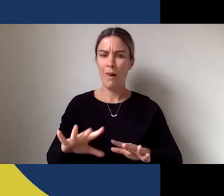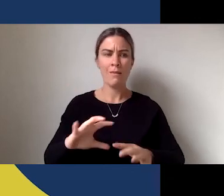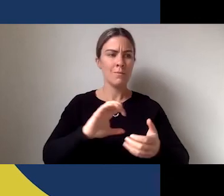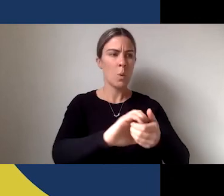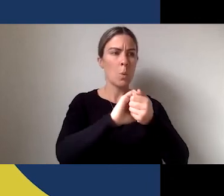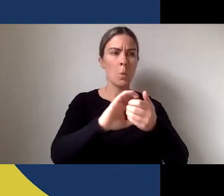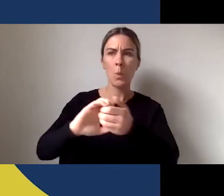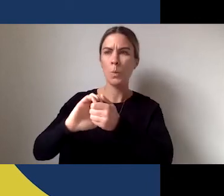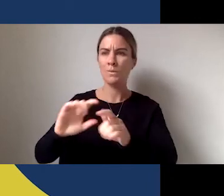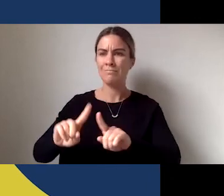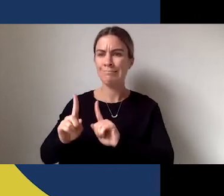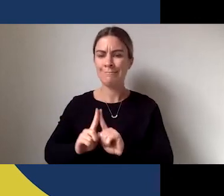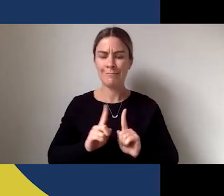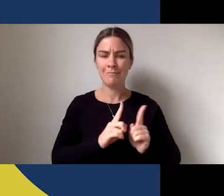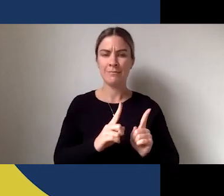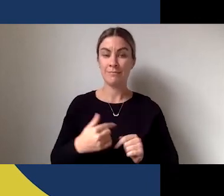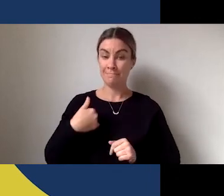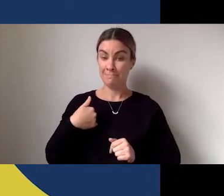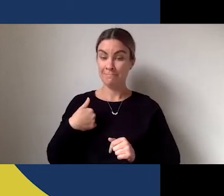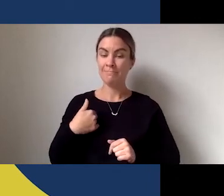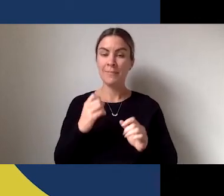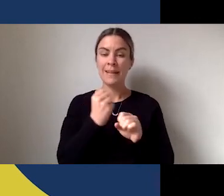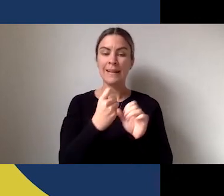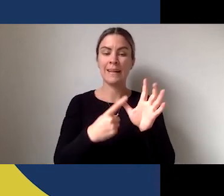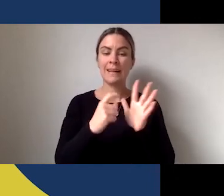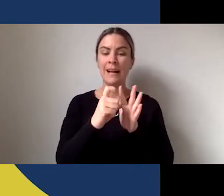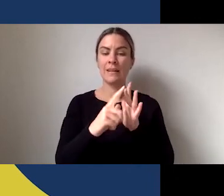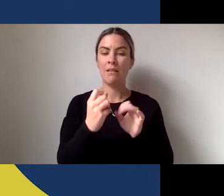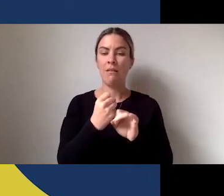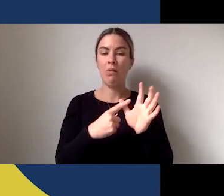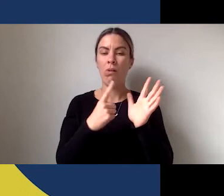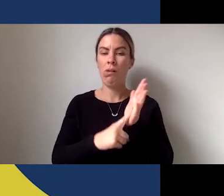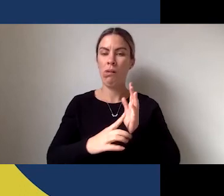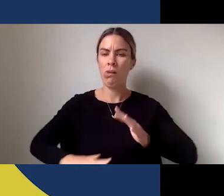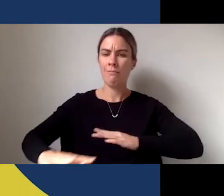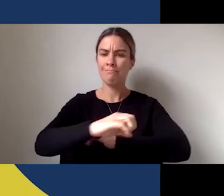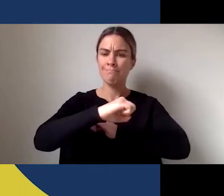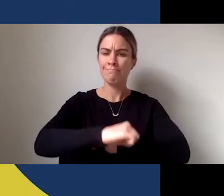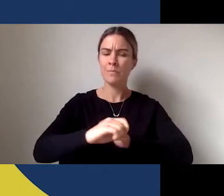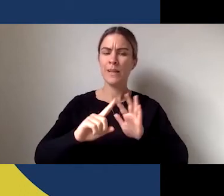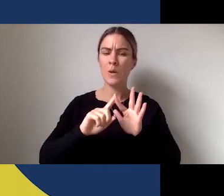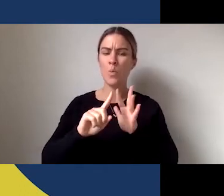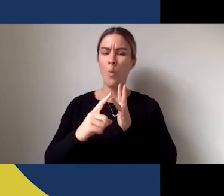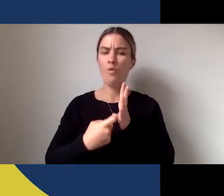I come to you from Gadigal land in Eora nation and pay my respect to elder past, present and future.